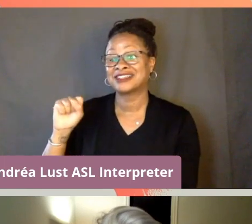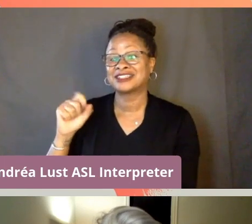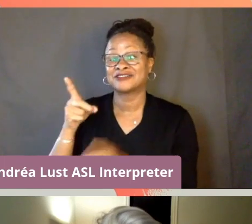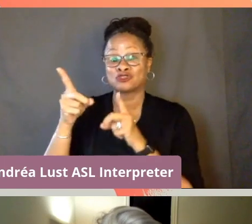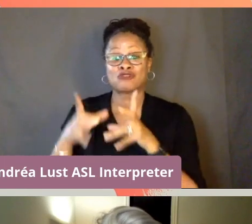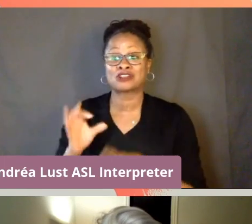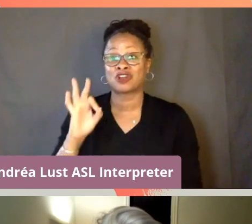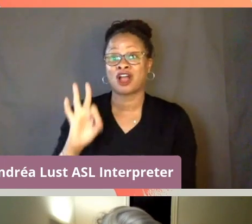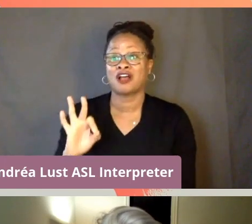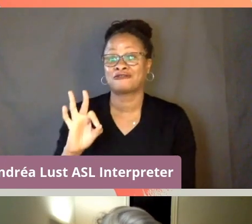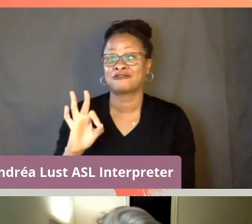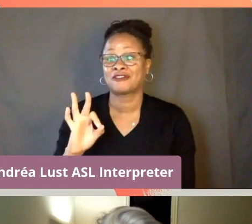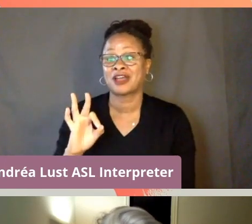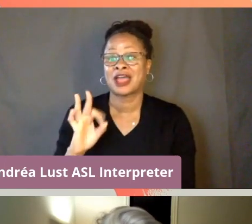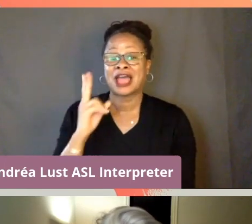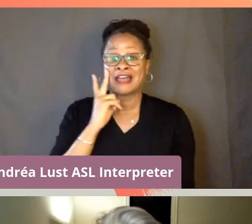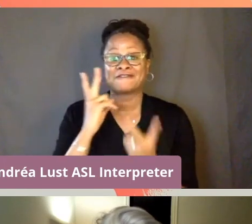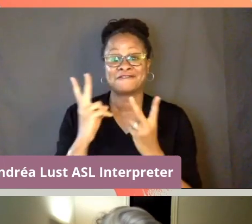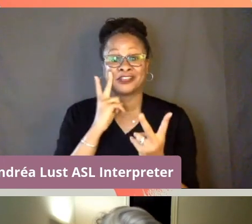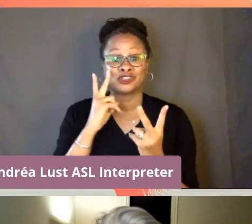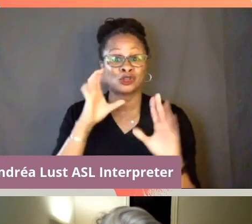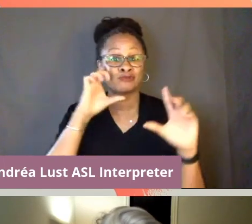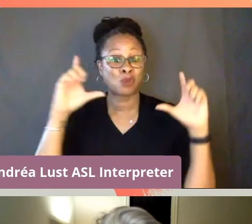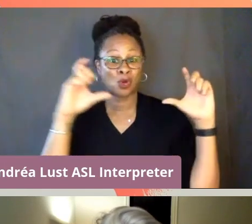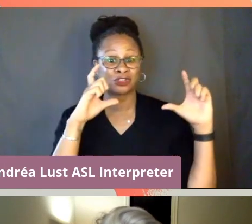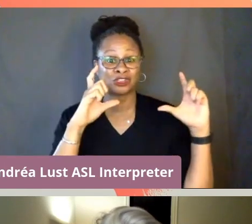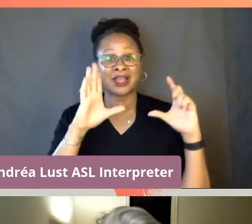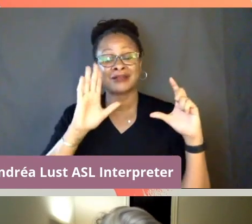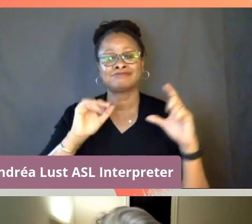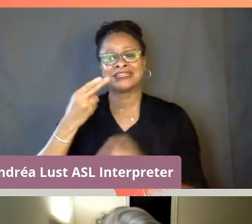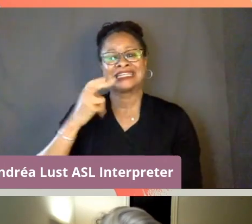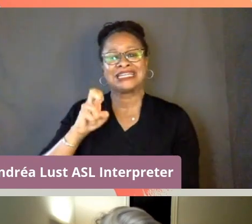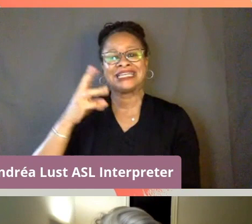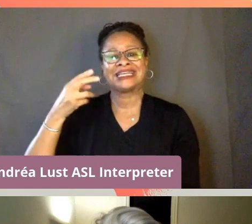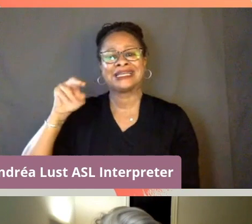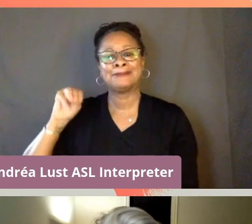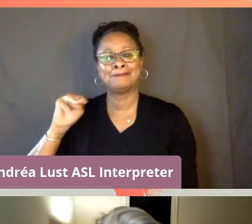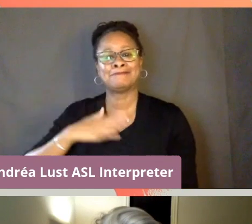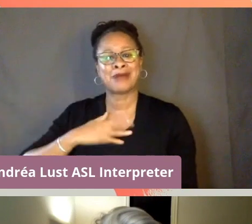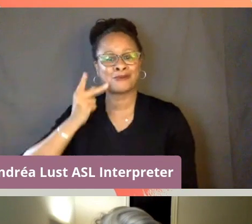of Vision Portraits. And I go by he/him pronouns.